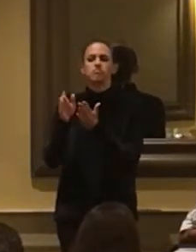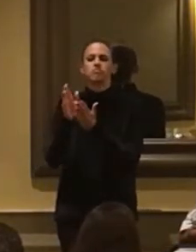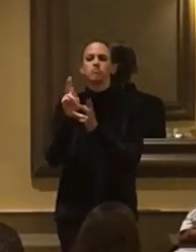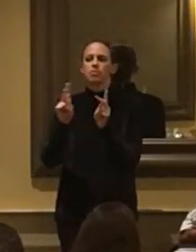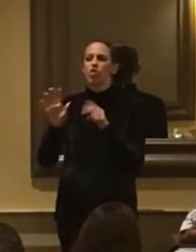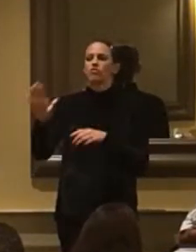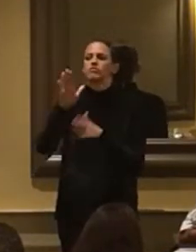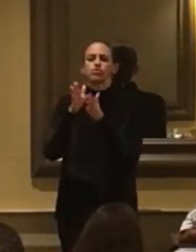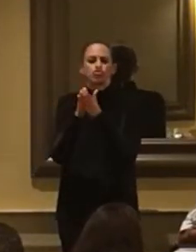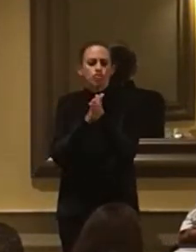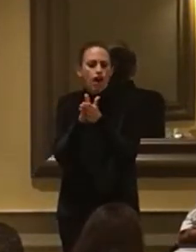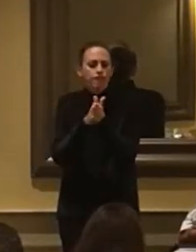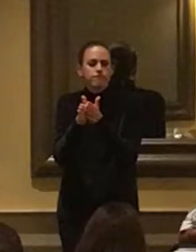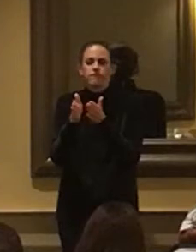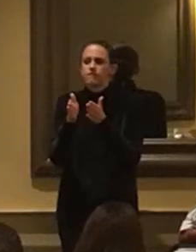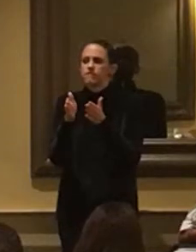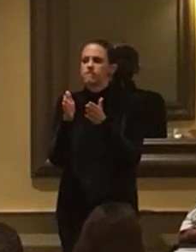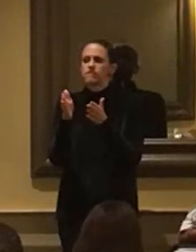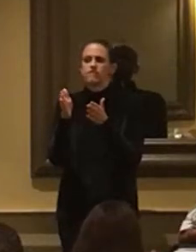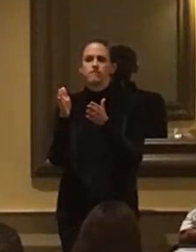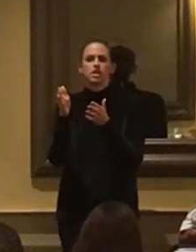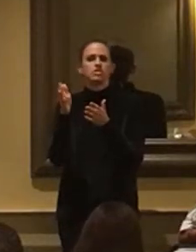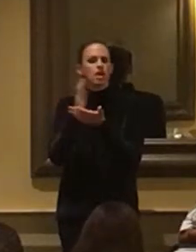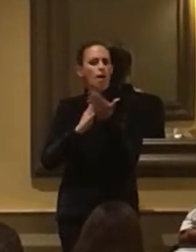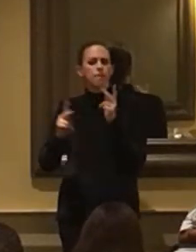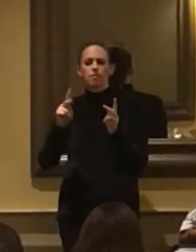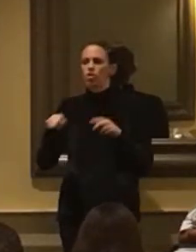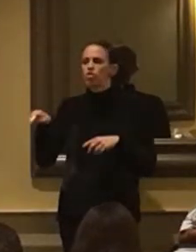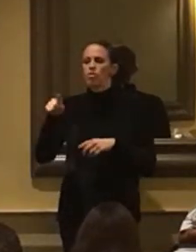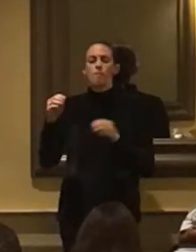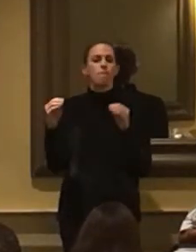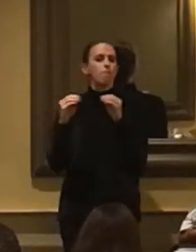with even greater loss than I do and it's just really inspiring